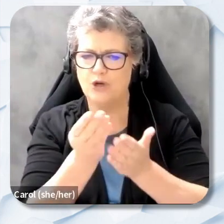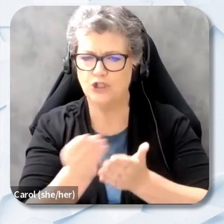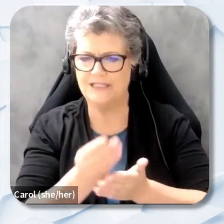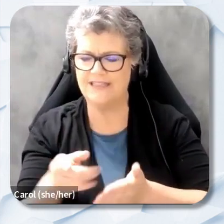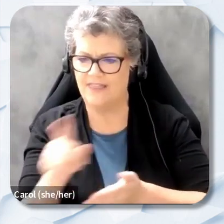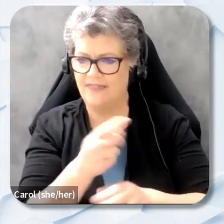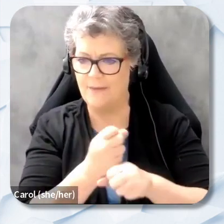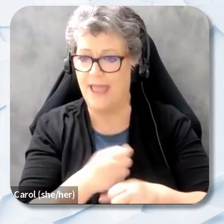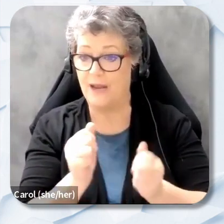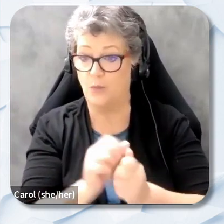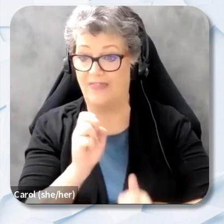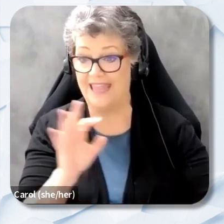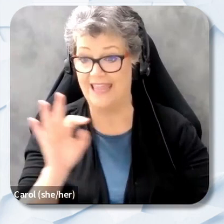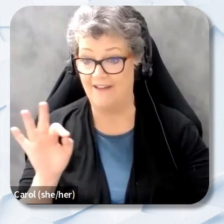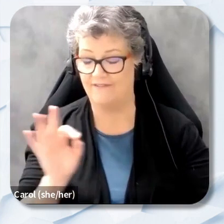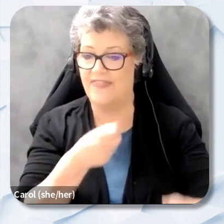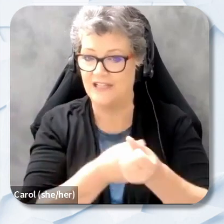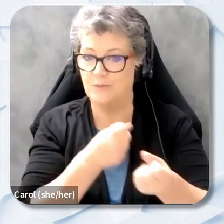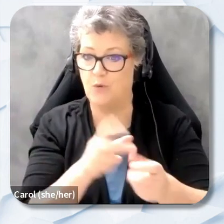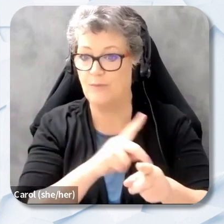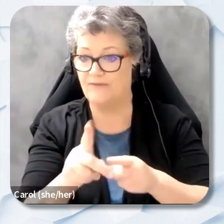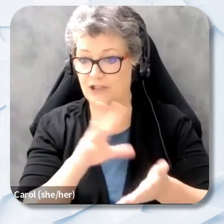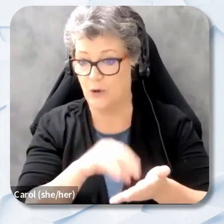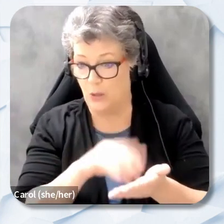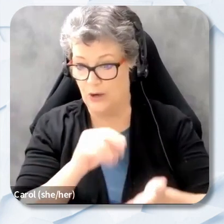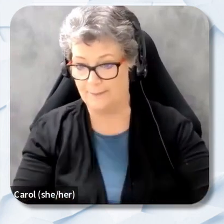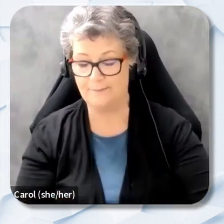with EEF that supported professional learning offerings.